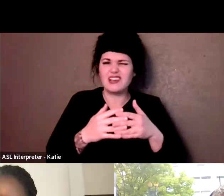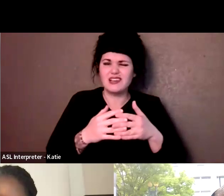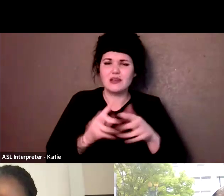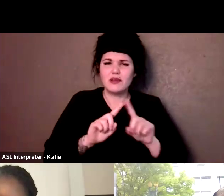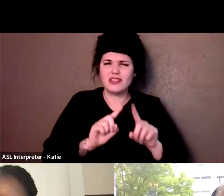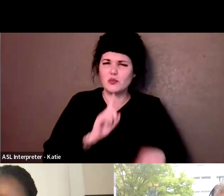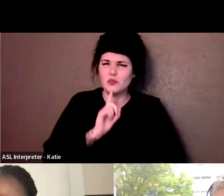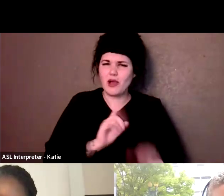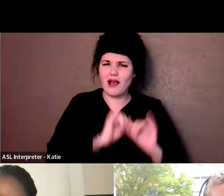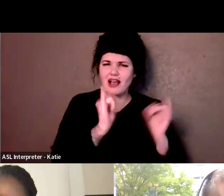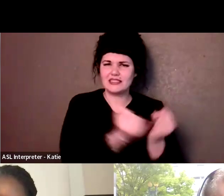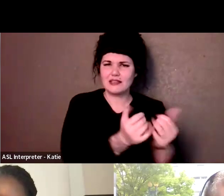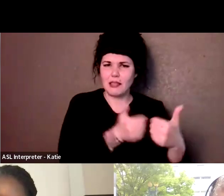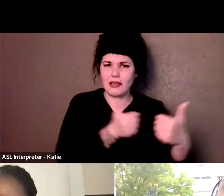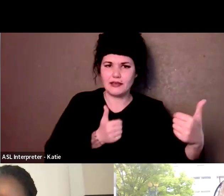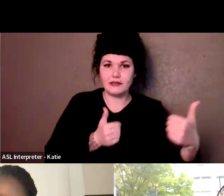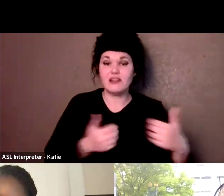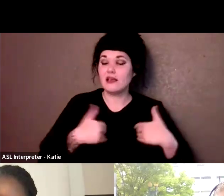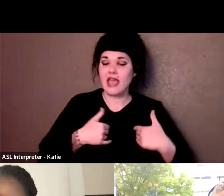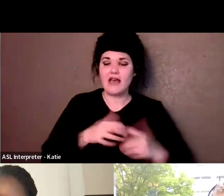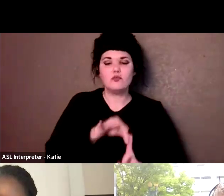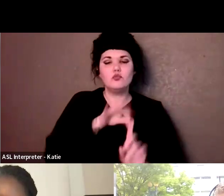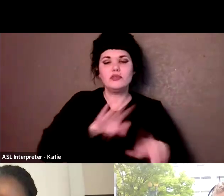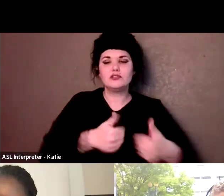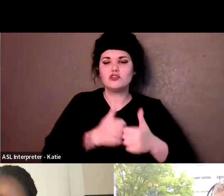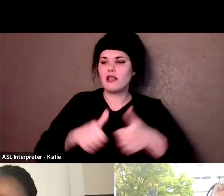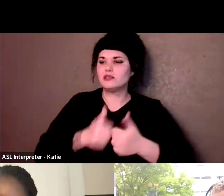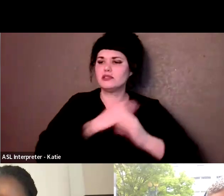the presentation. As far as some of the challenges and barriers that are unique to rural America, but